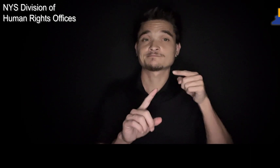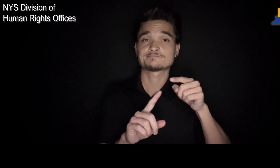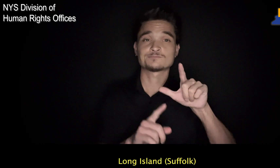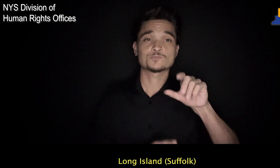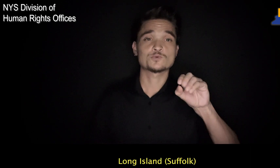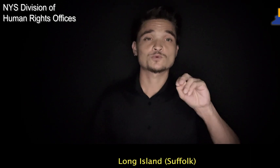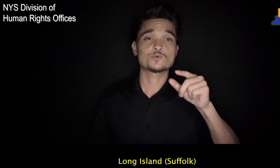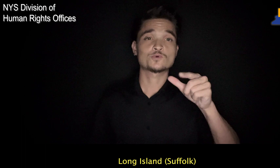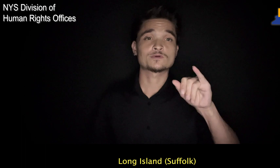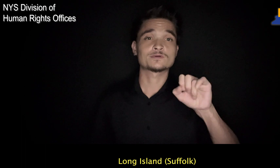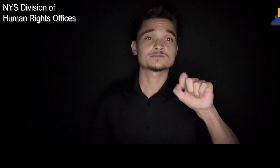Long Island (Suffolk)